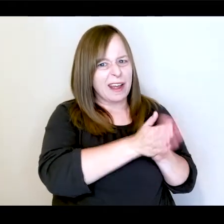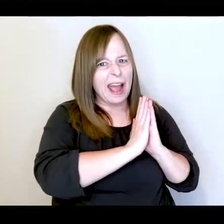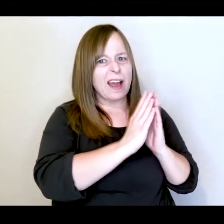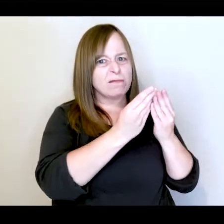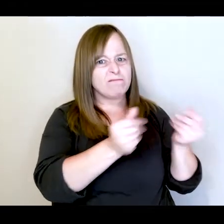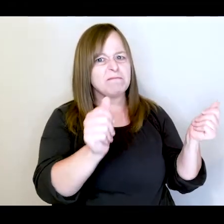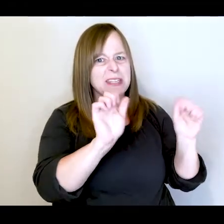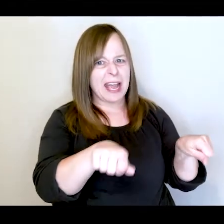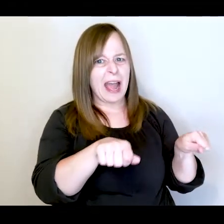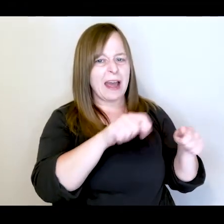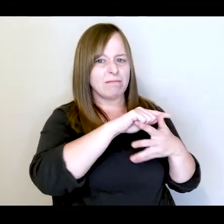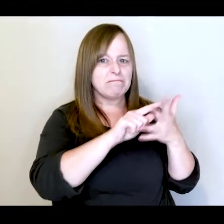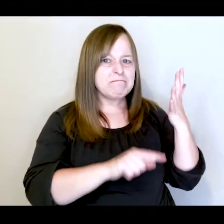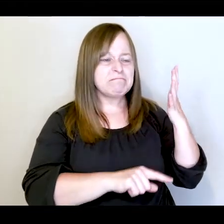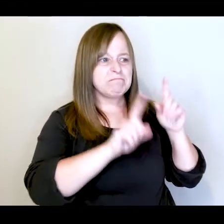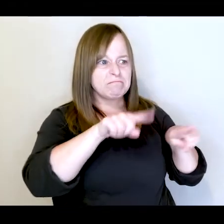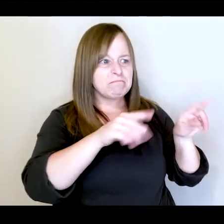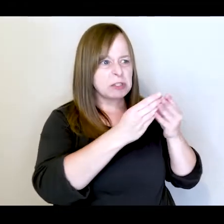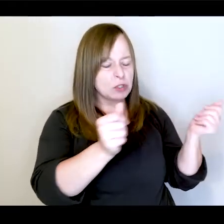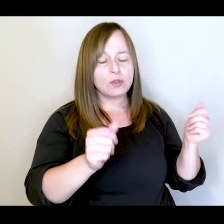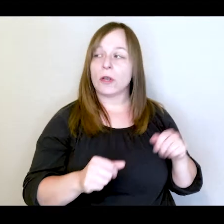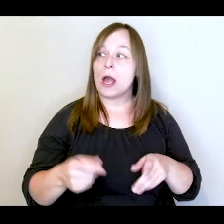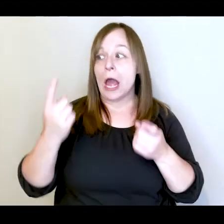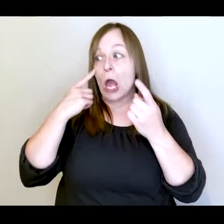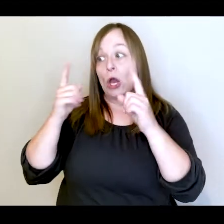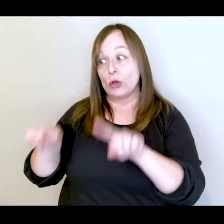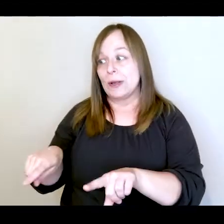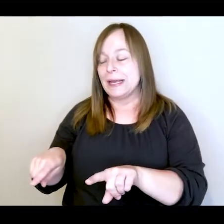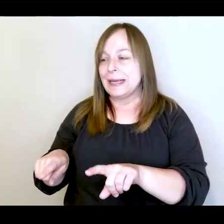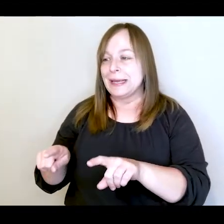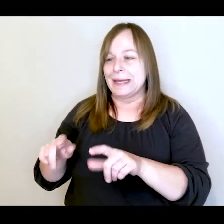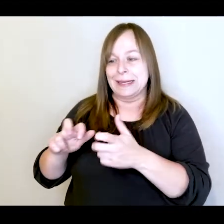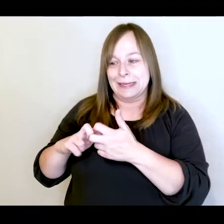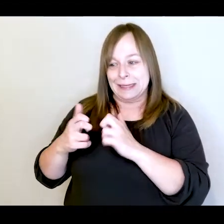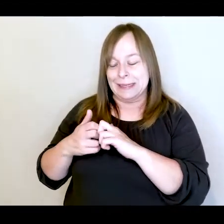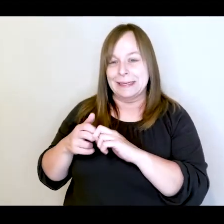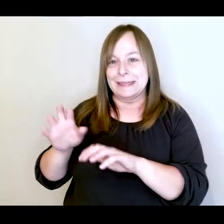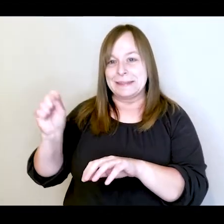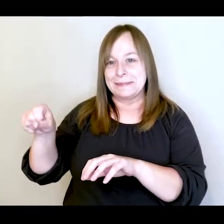resolved in a various number of ways. K: Agreed. This-- the subject matter itself